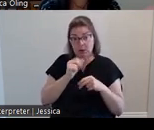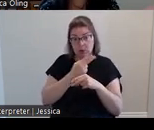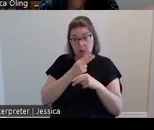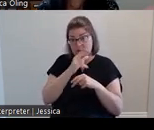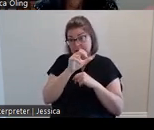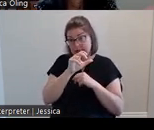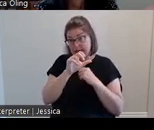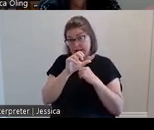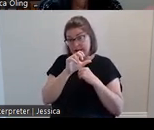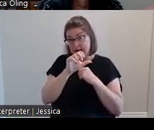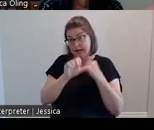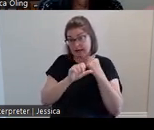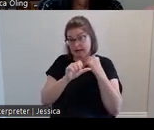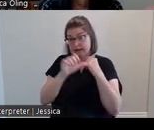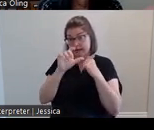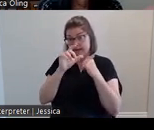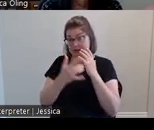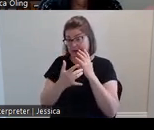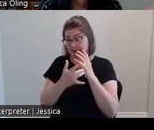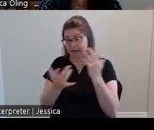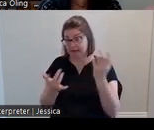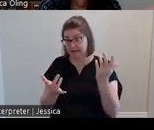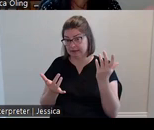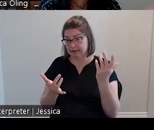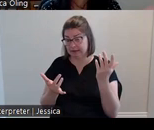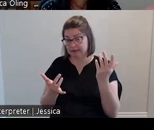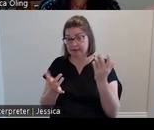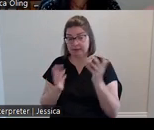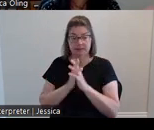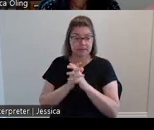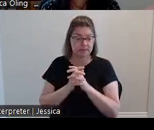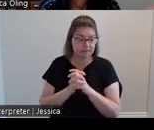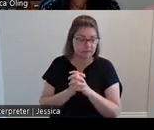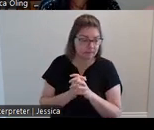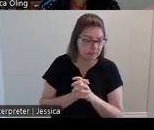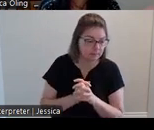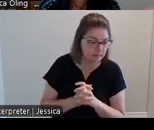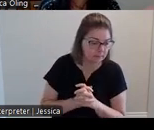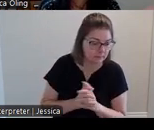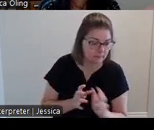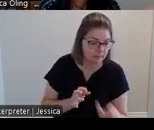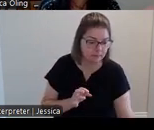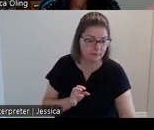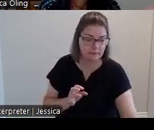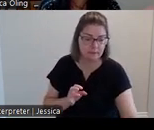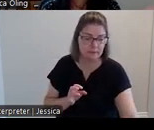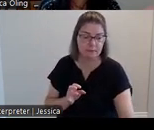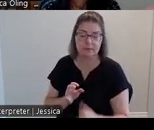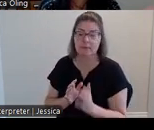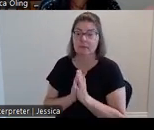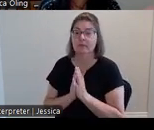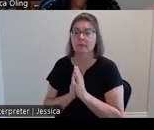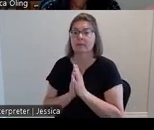Um, so to start with the first question, um, about “how much can we trust ACRs or VPATs?”